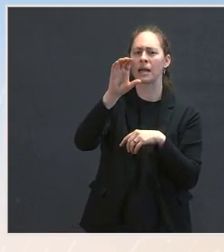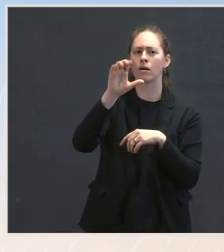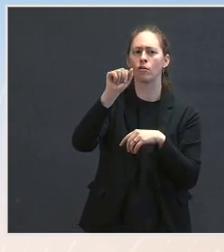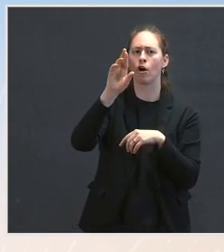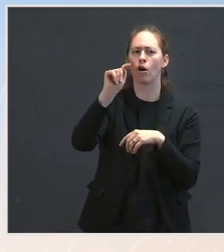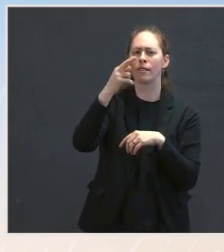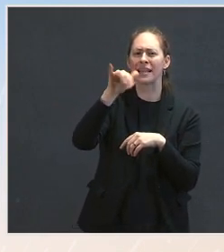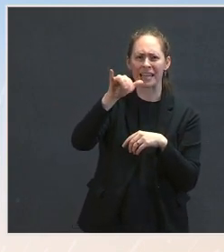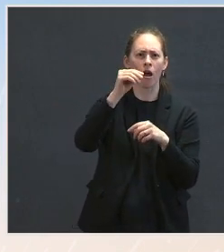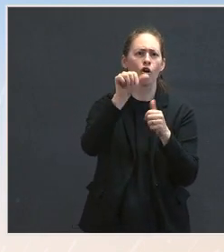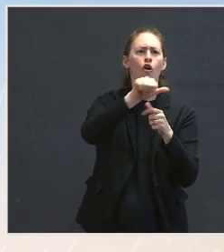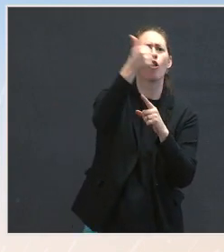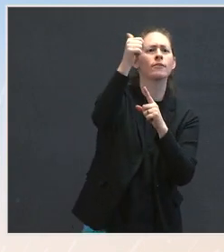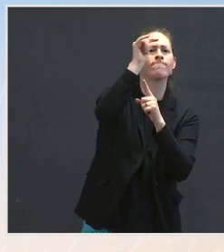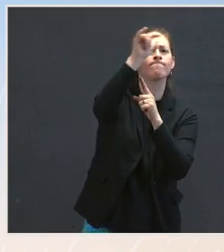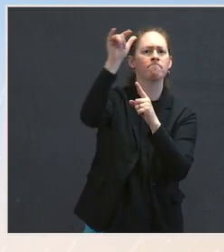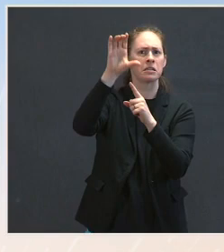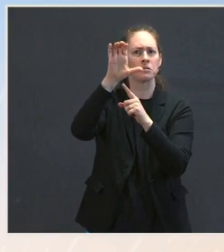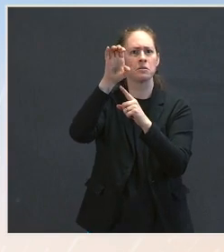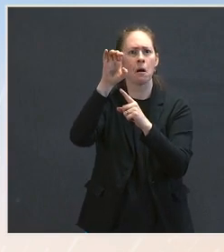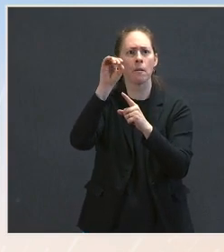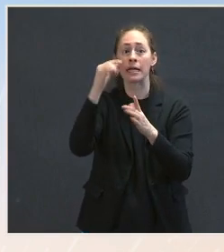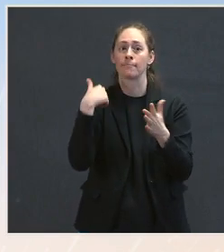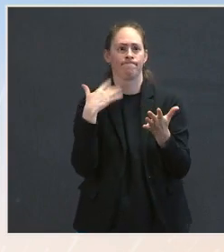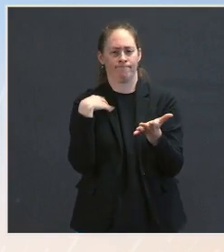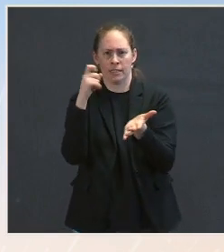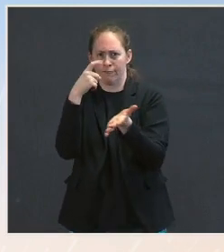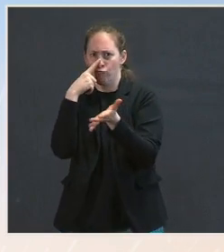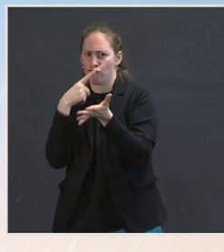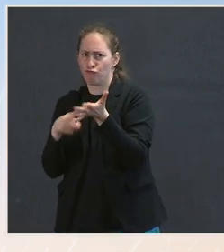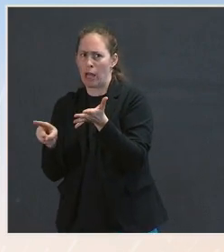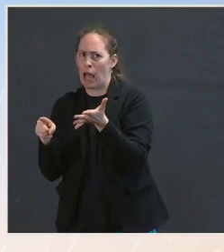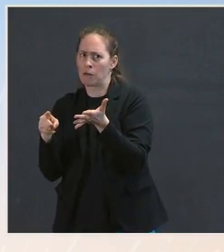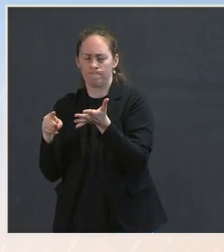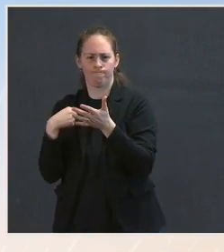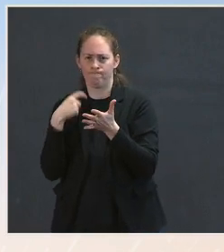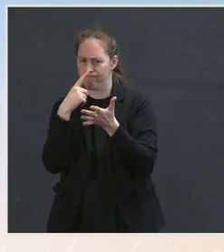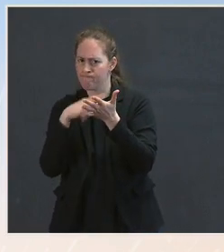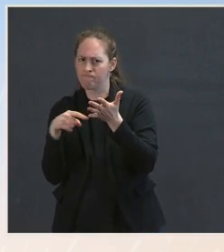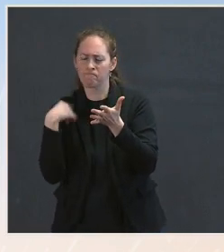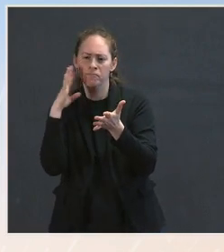I don't have any more details on that meeting. The Press: Okay, thank you. Ms. Psaki: I'm happy to. Go ahead. The Press: Thank you.